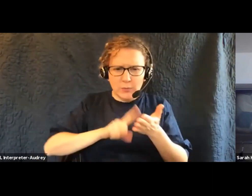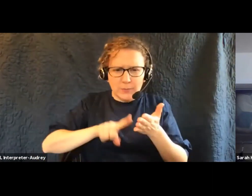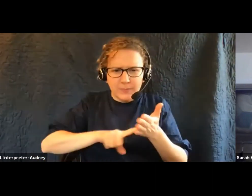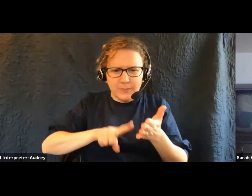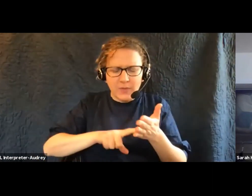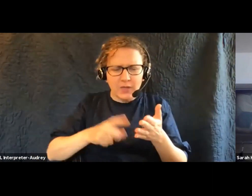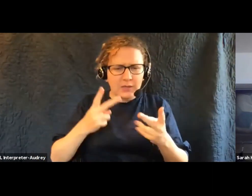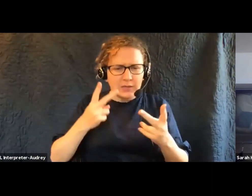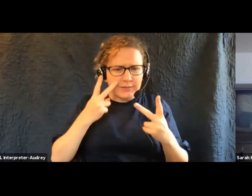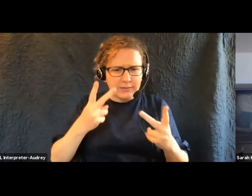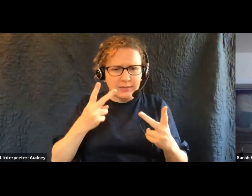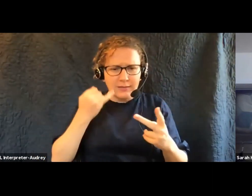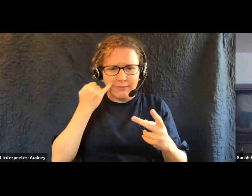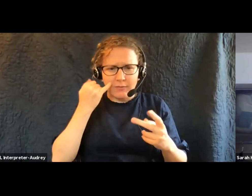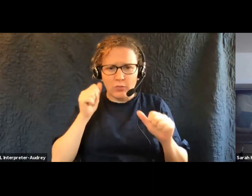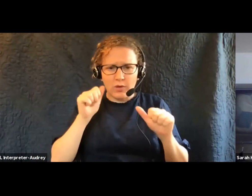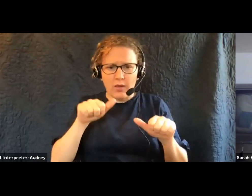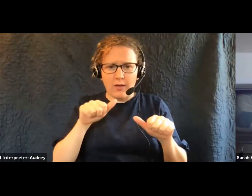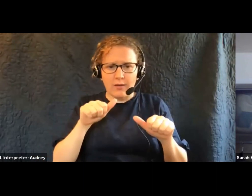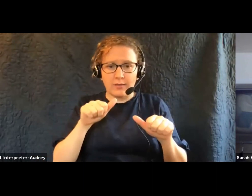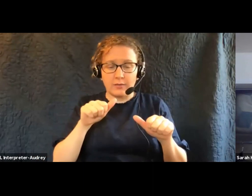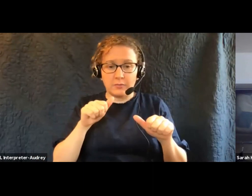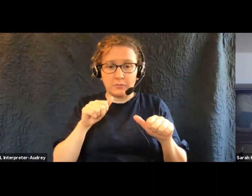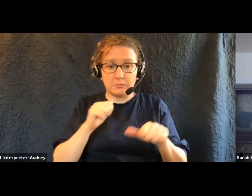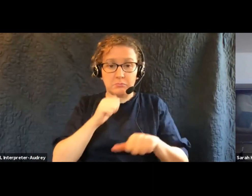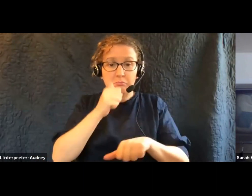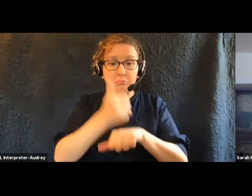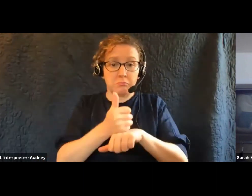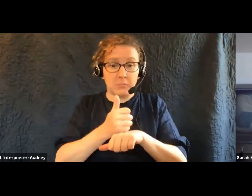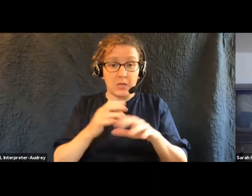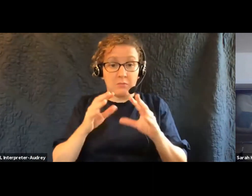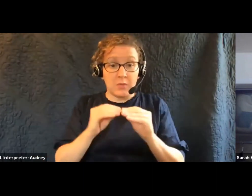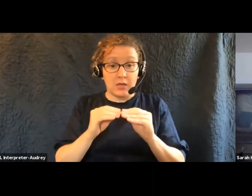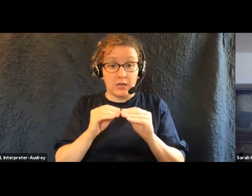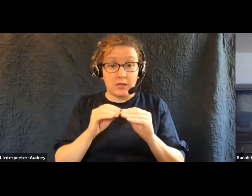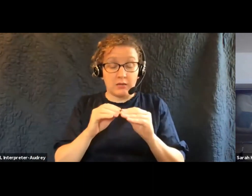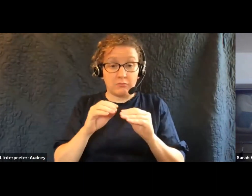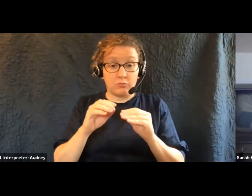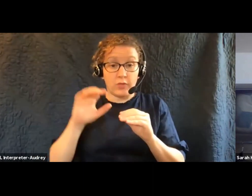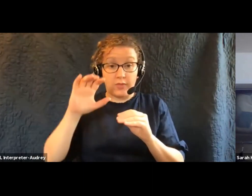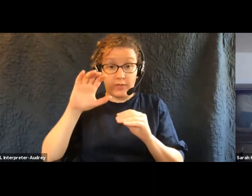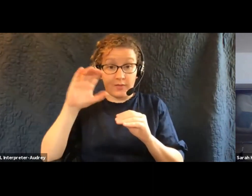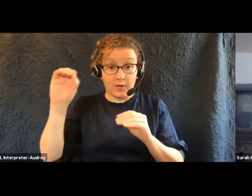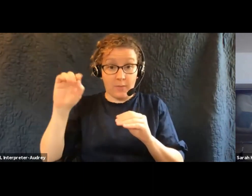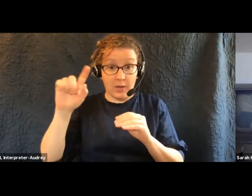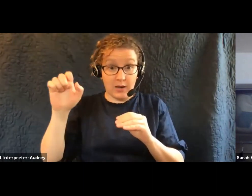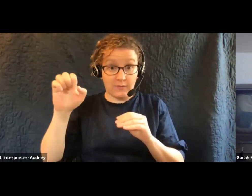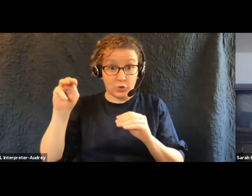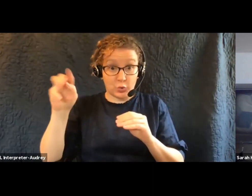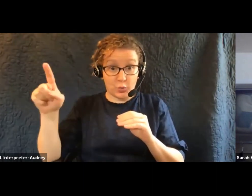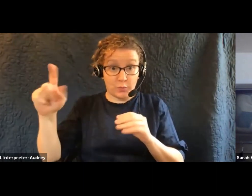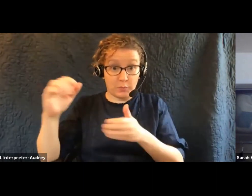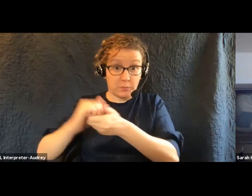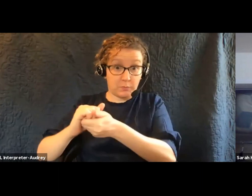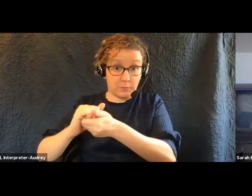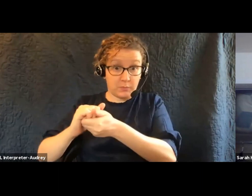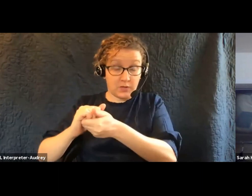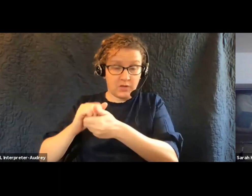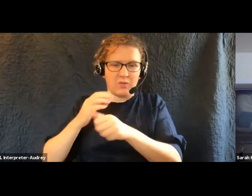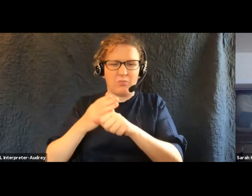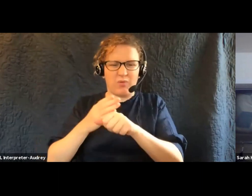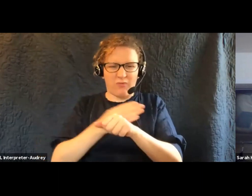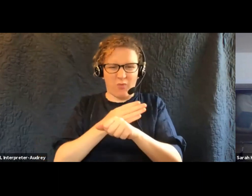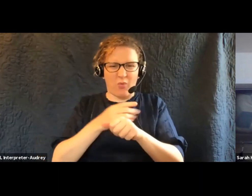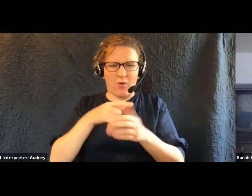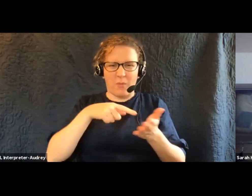can get a meeting with someone at Zoom before you start down a path with a paid subscription,